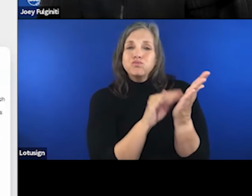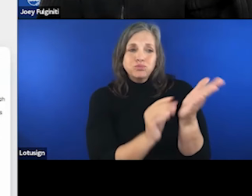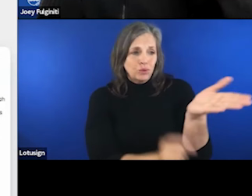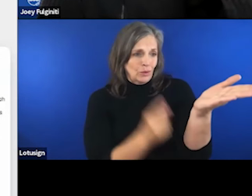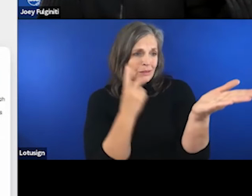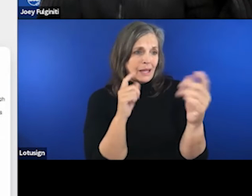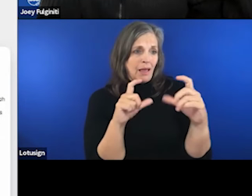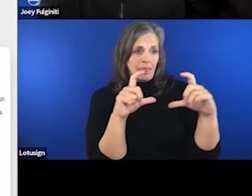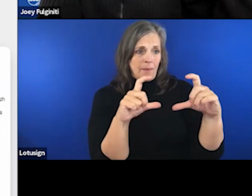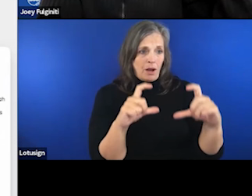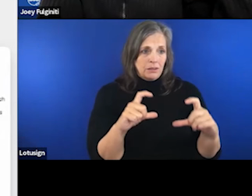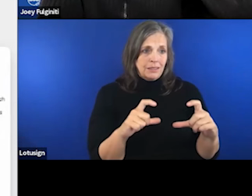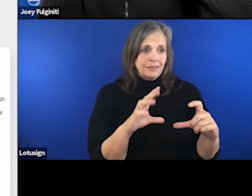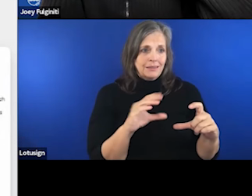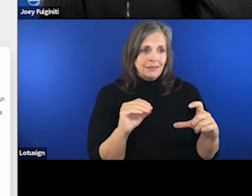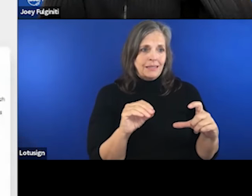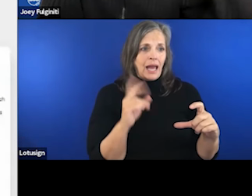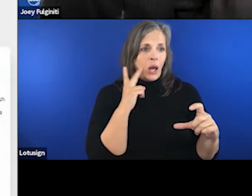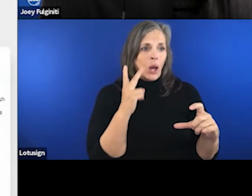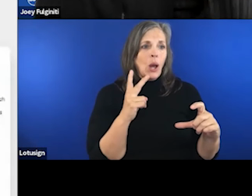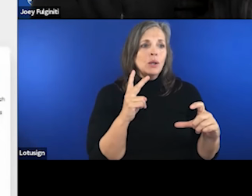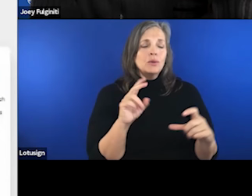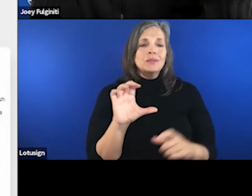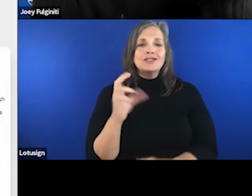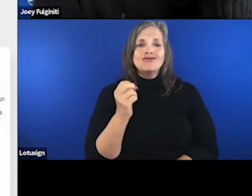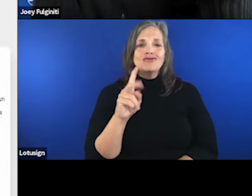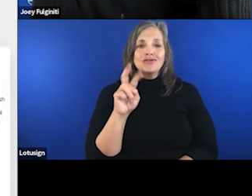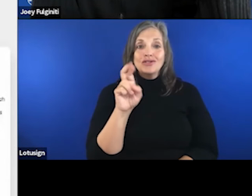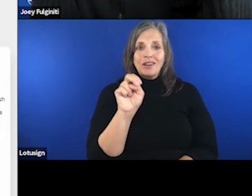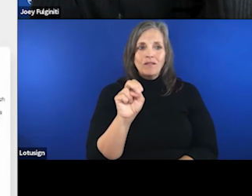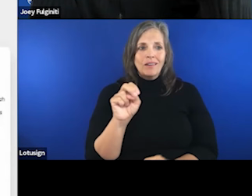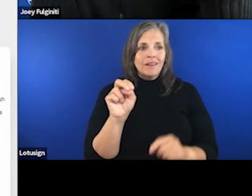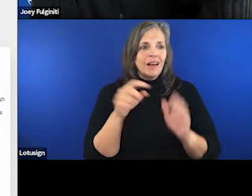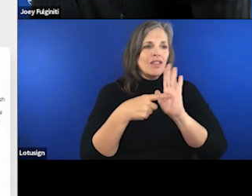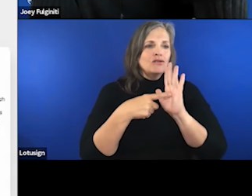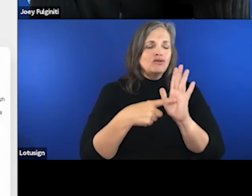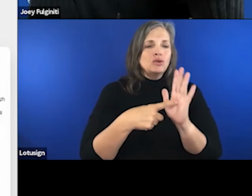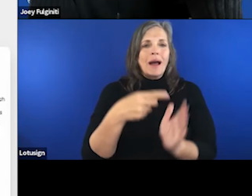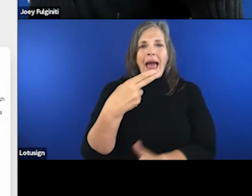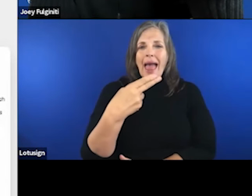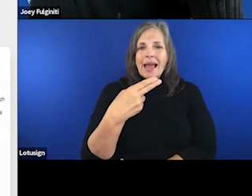the little um chevrons the chevrons are calling out the h the h1 h2 tags